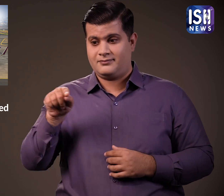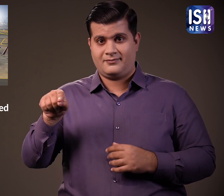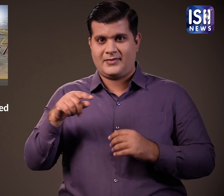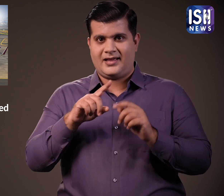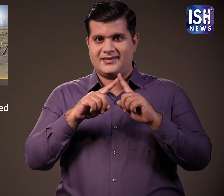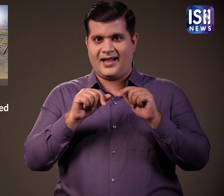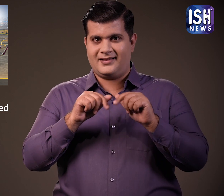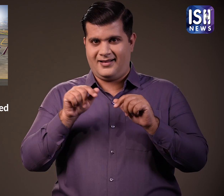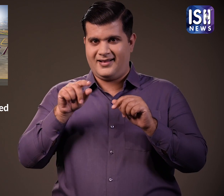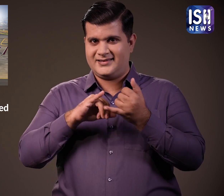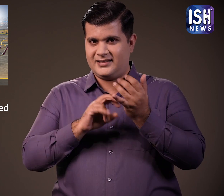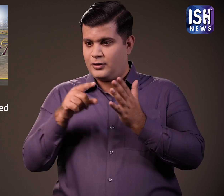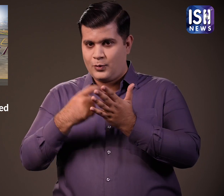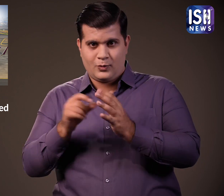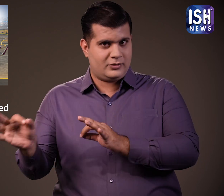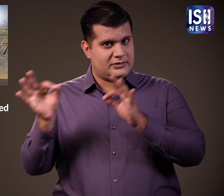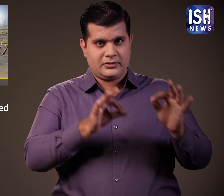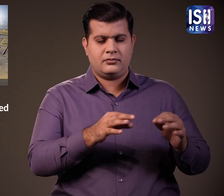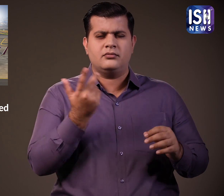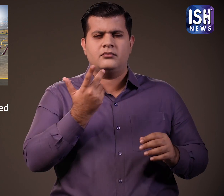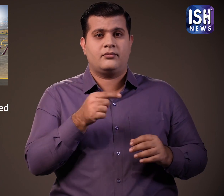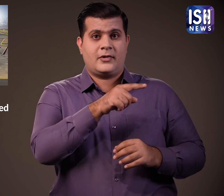Tata Sons applied uniform pay scale for Air India and Vistara pilots.